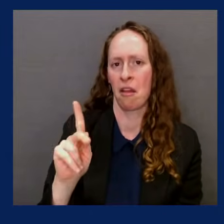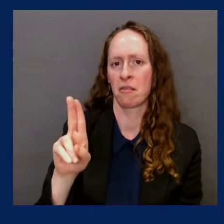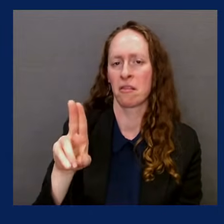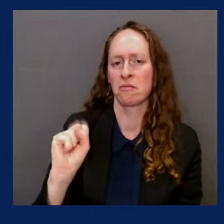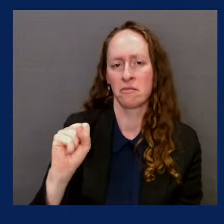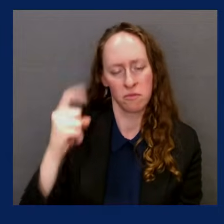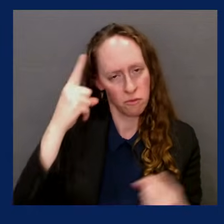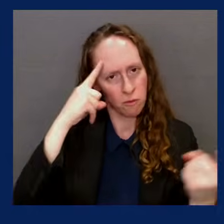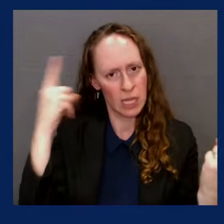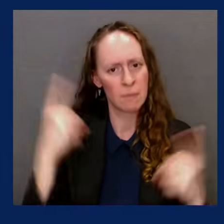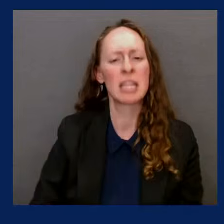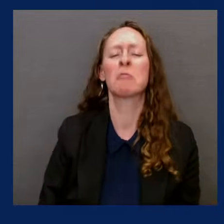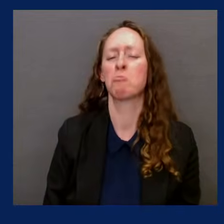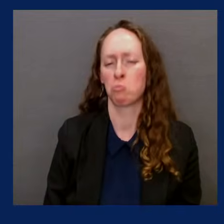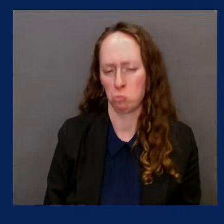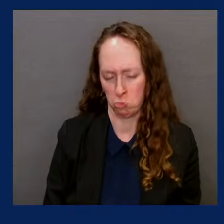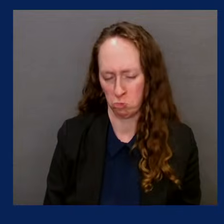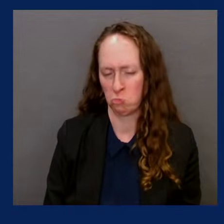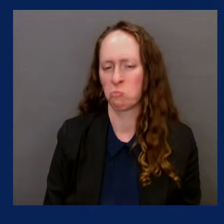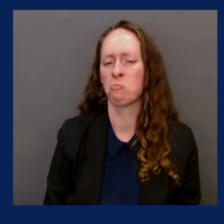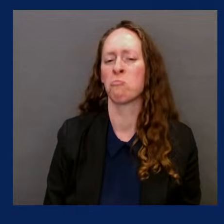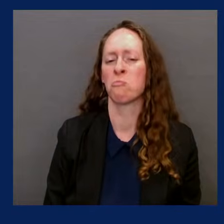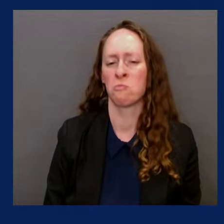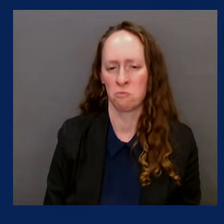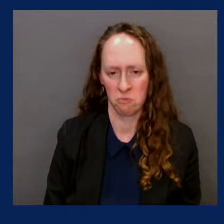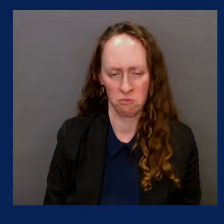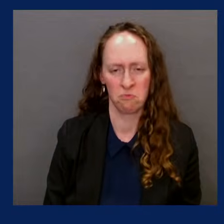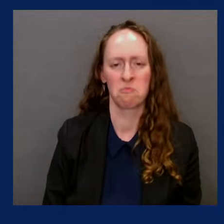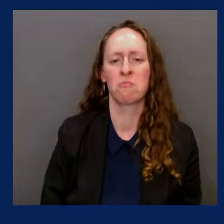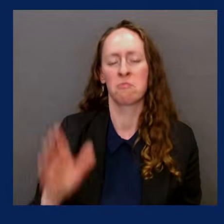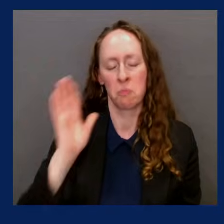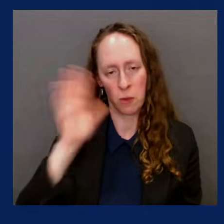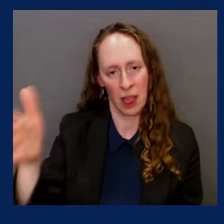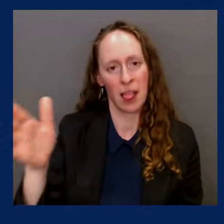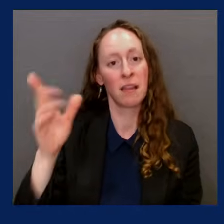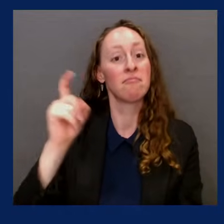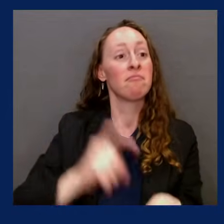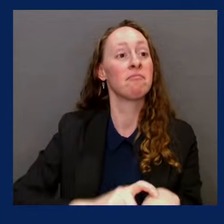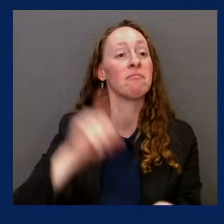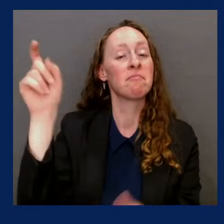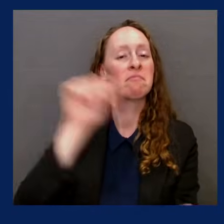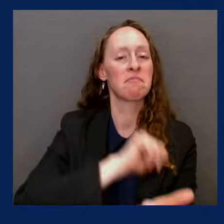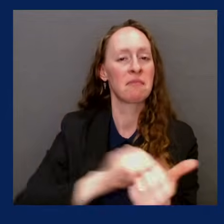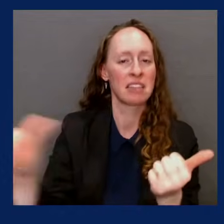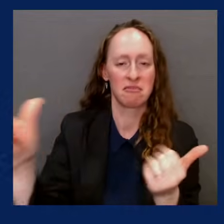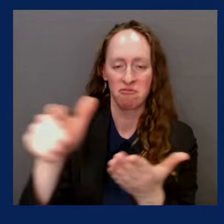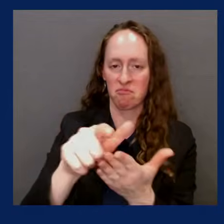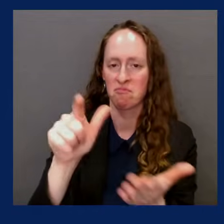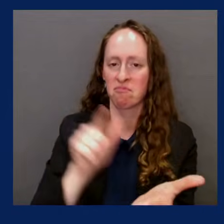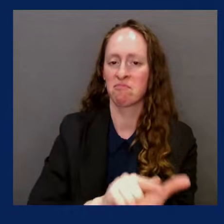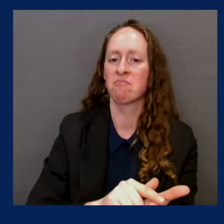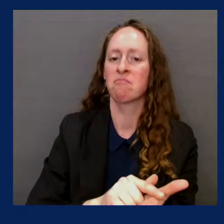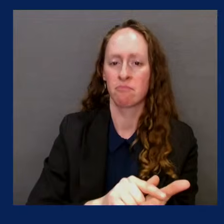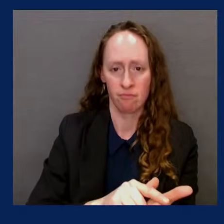And I think that would be a very good thing. It is in the interest of Australia, but it's also in the interest of the United States.